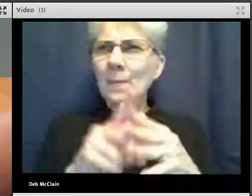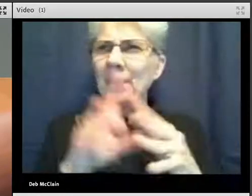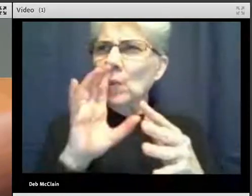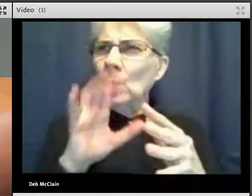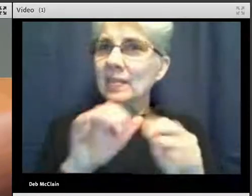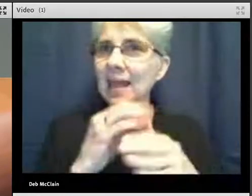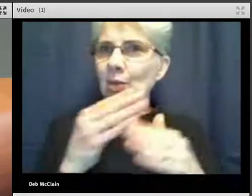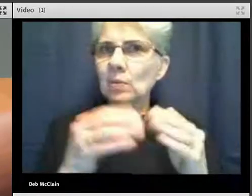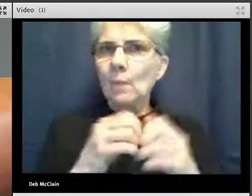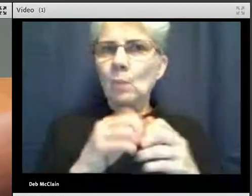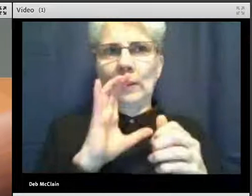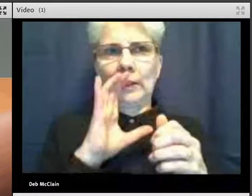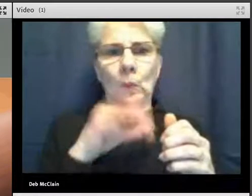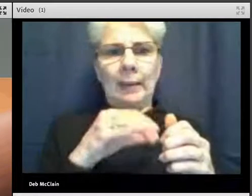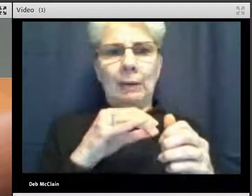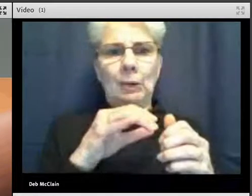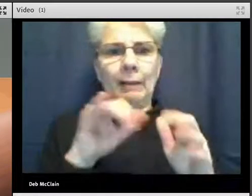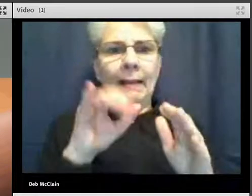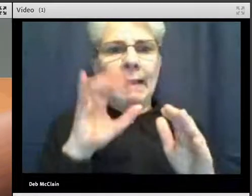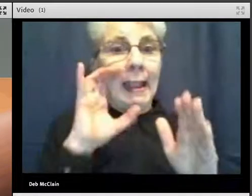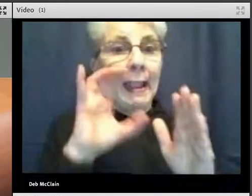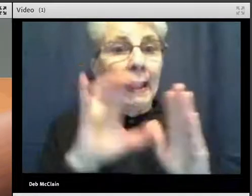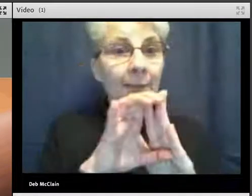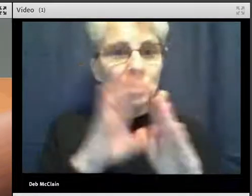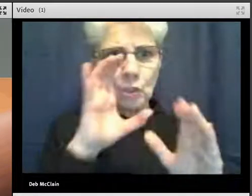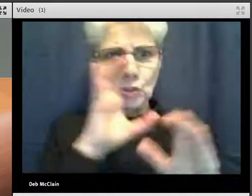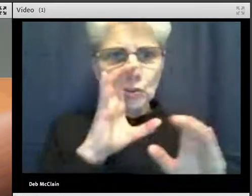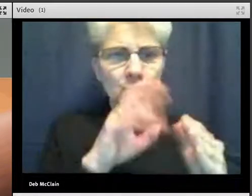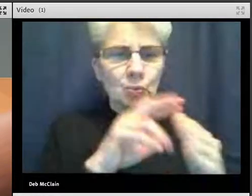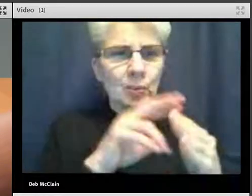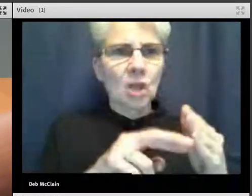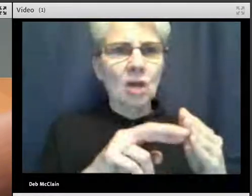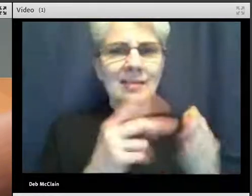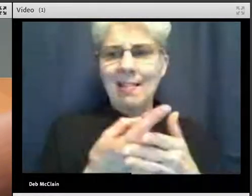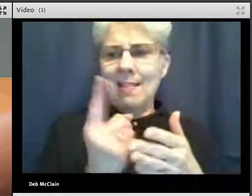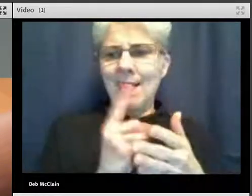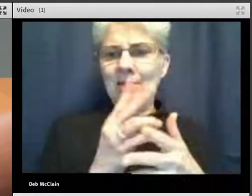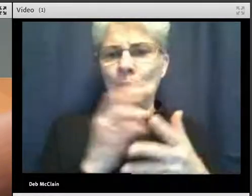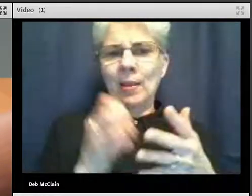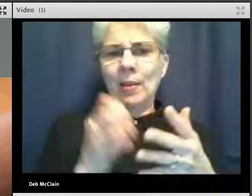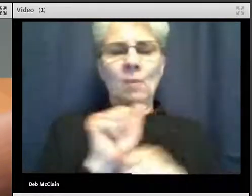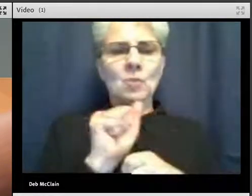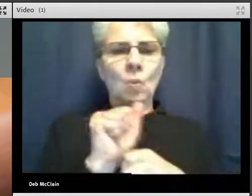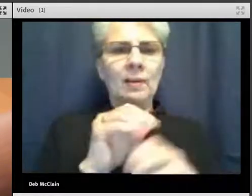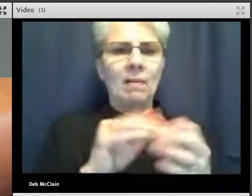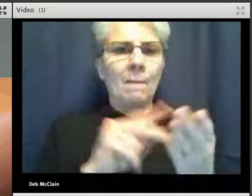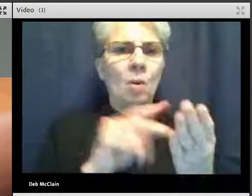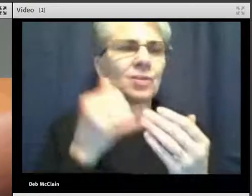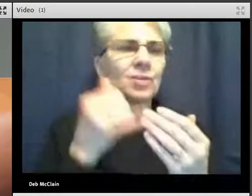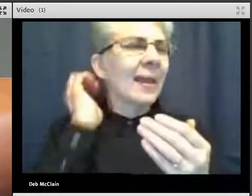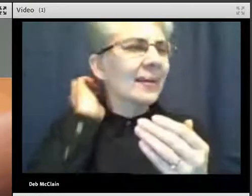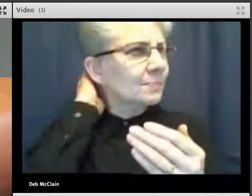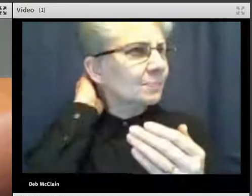This is how you end up with weird image search results. This weekend, last week I was working on a project with my son